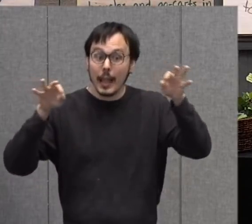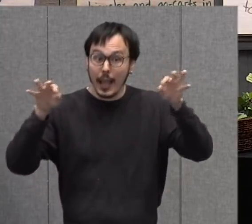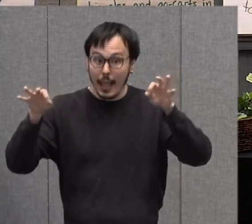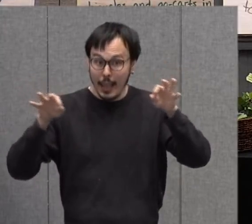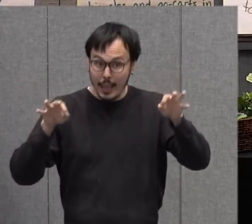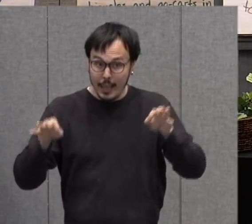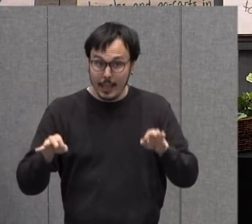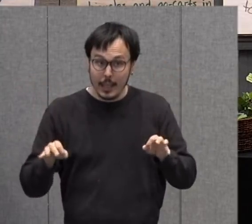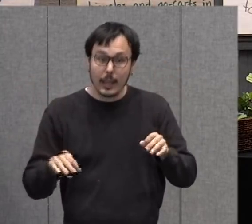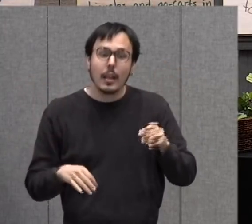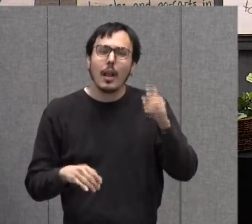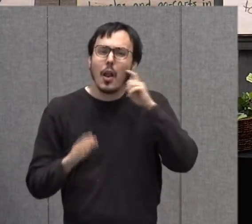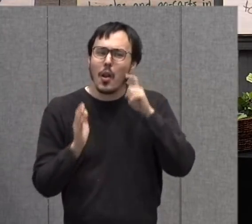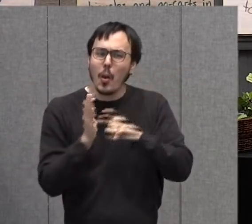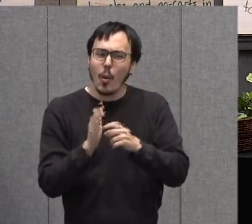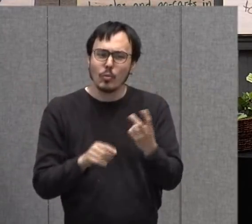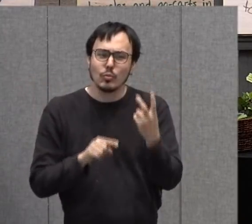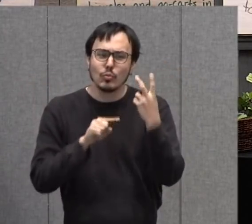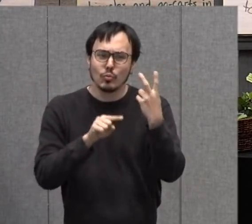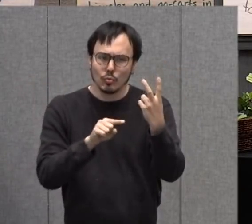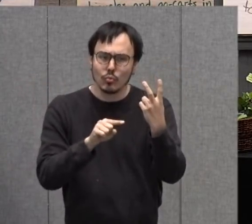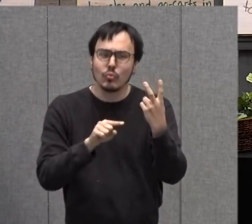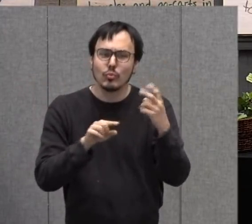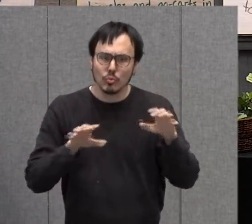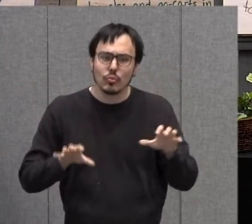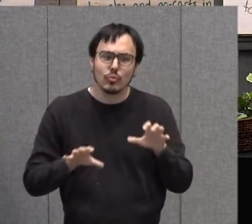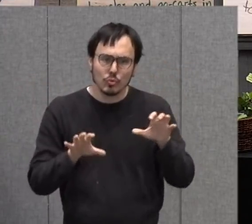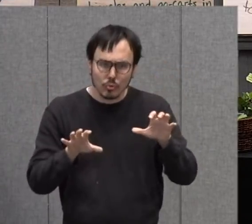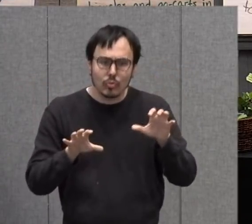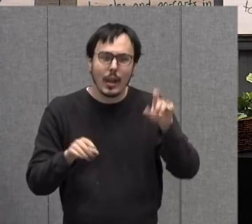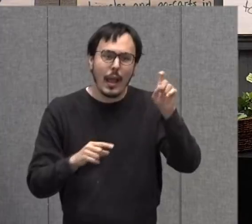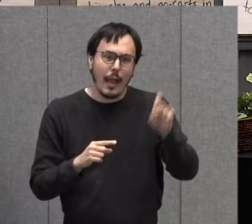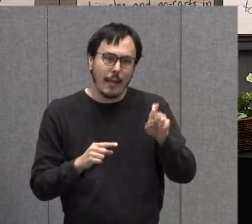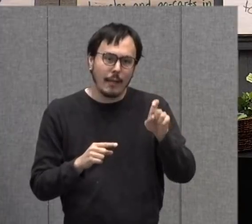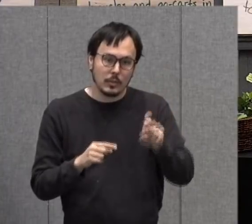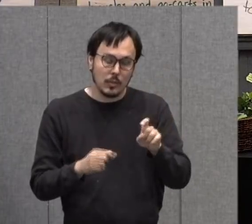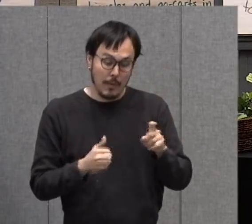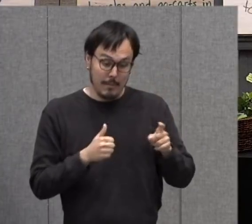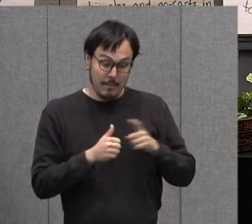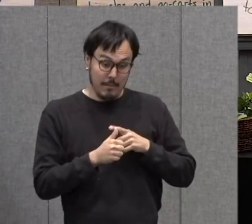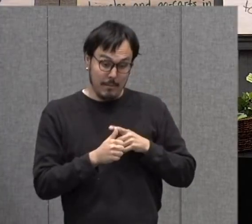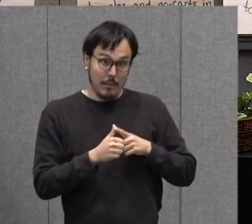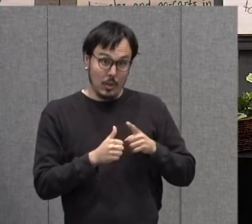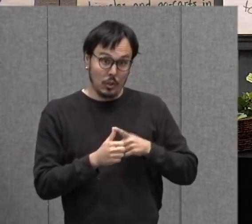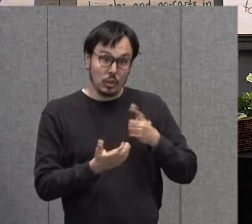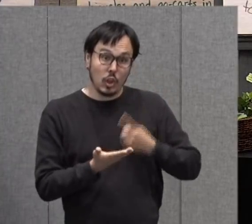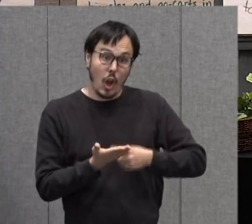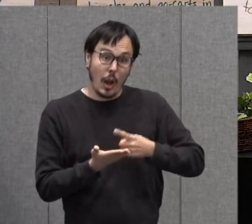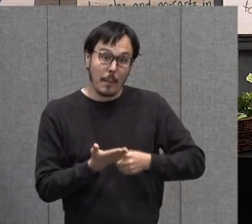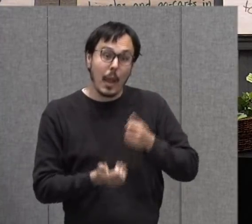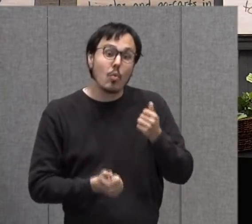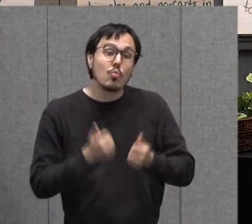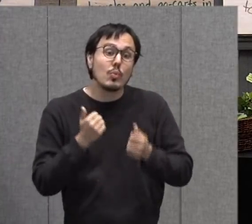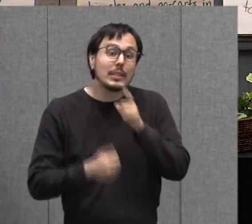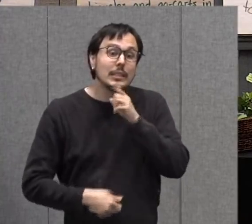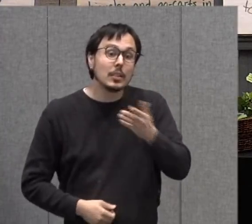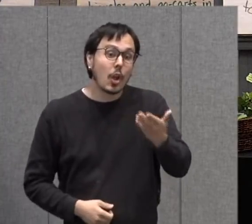You notice we have to do two things here. We have to talk about which is near and then how do we know.